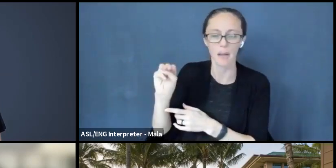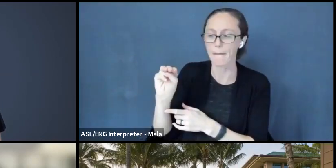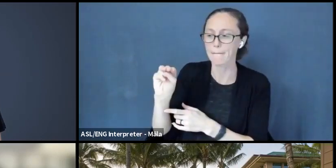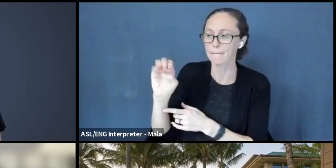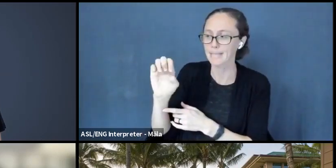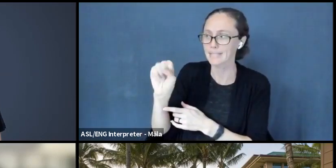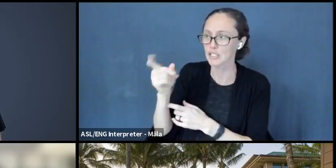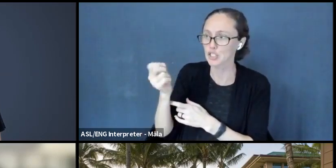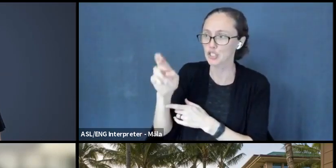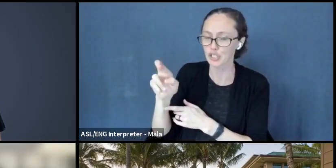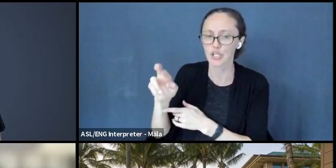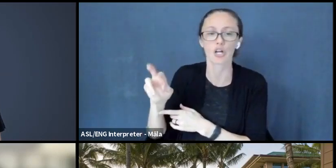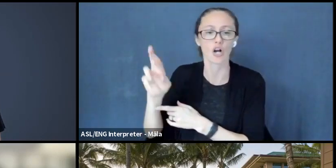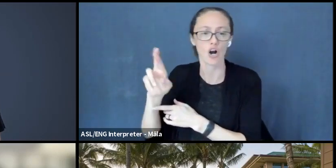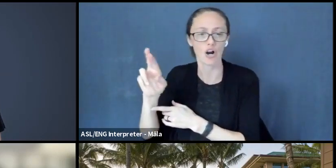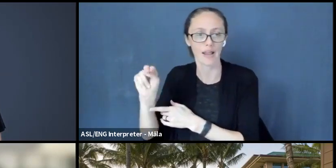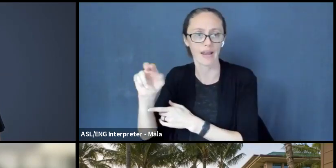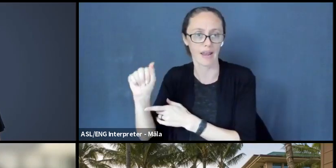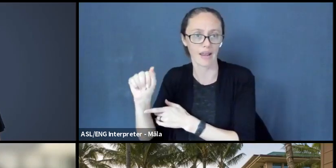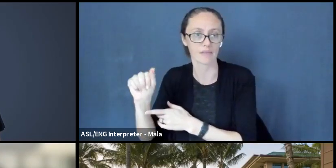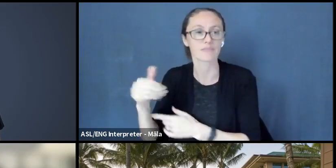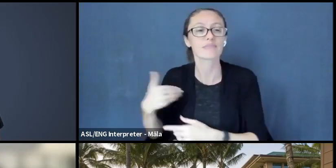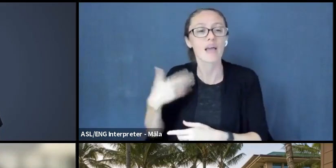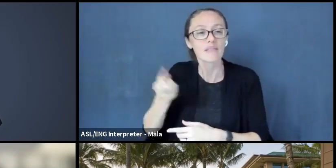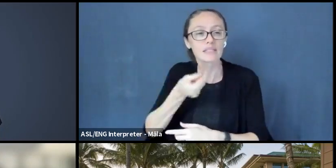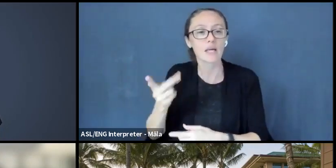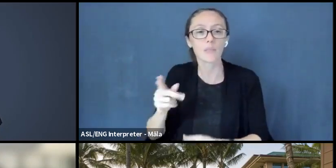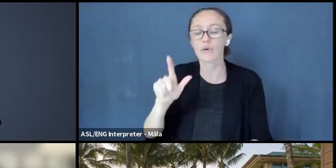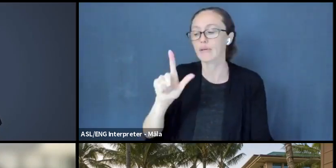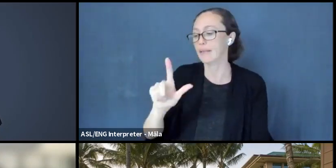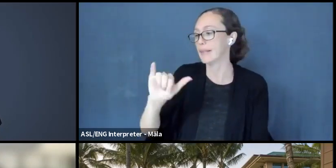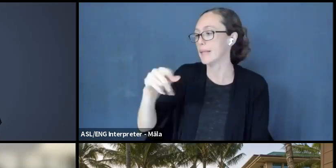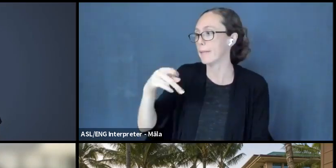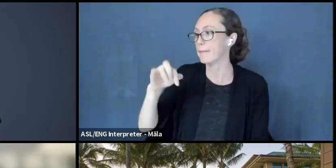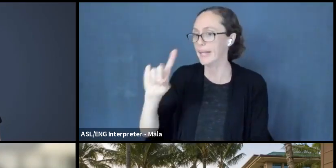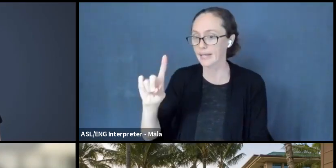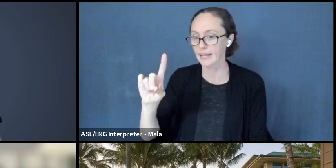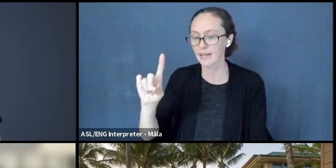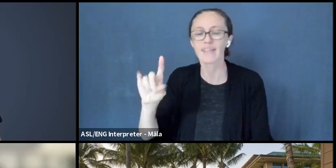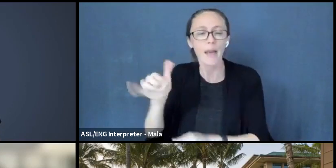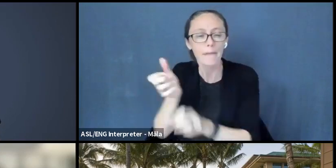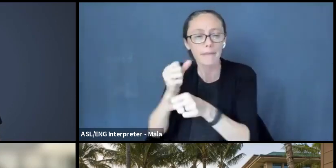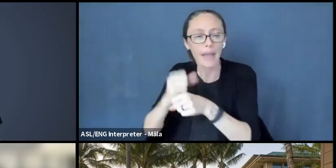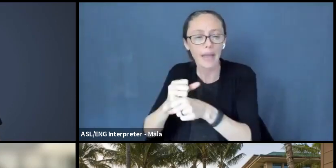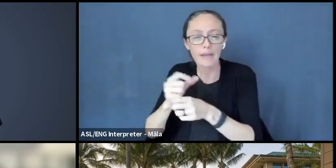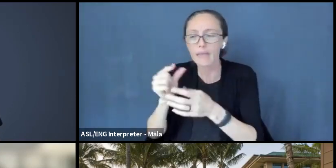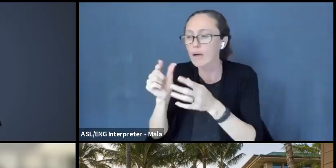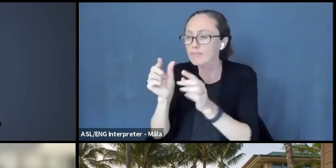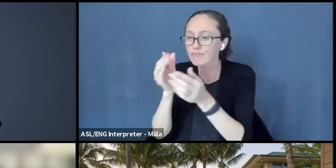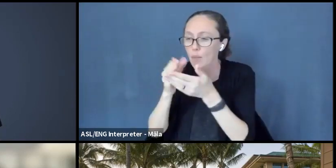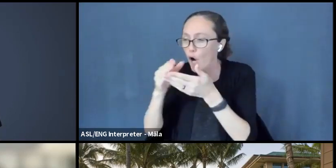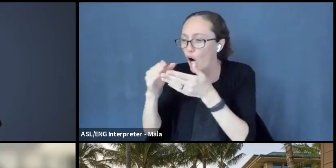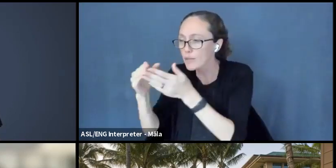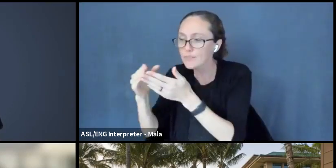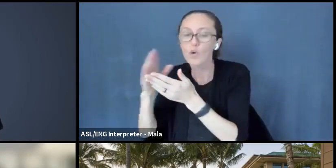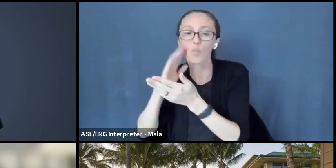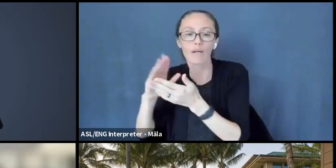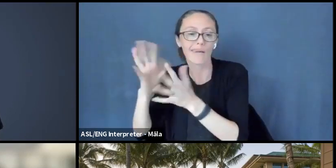Several lipids that are used to make the lipid particle that carries the messenger RNA protects